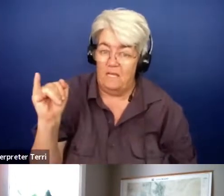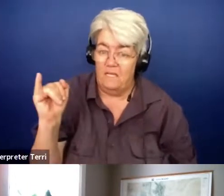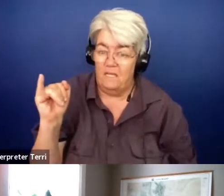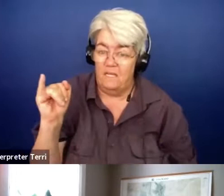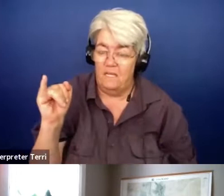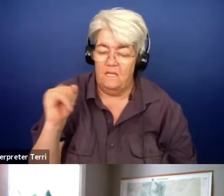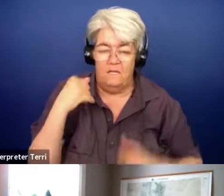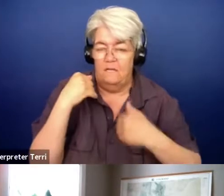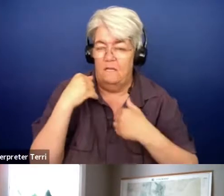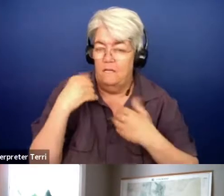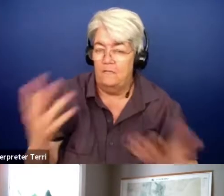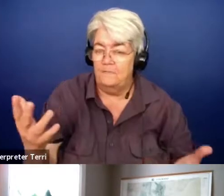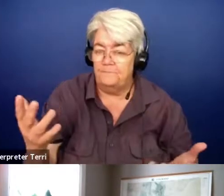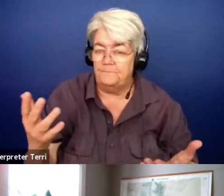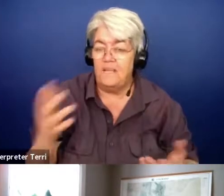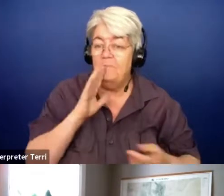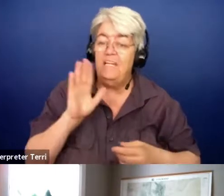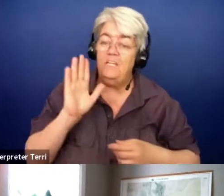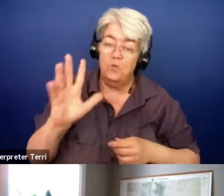how -- at least in your experience really